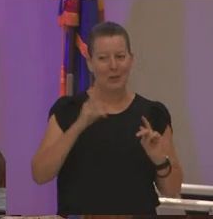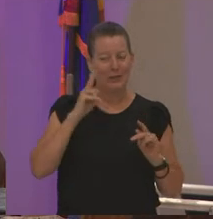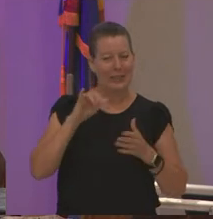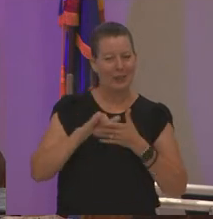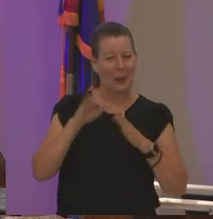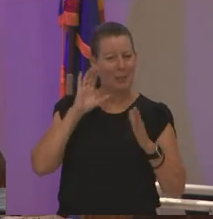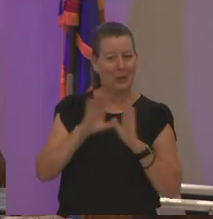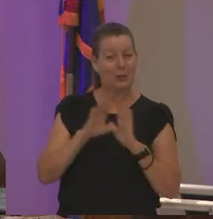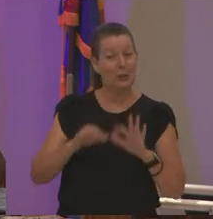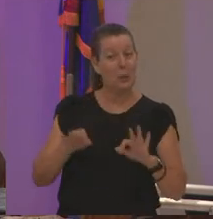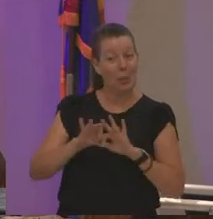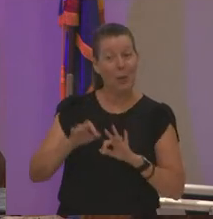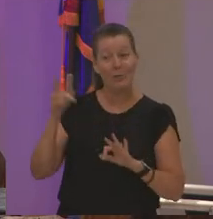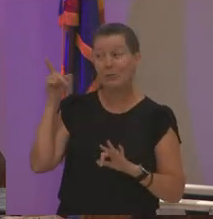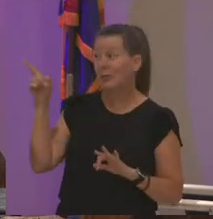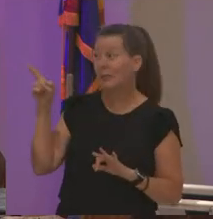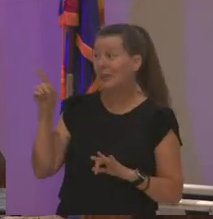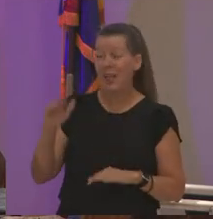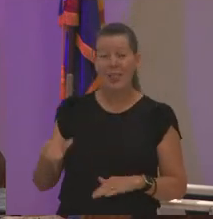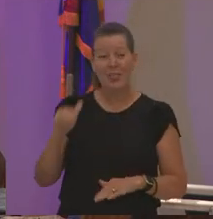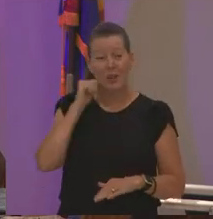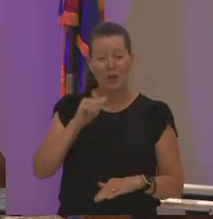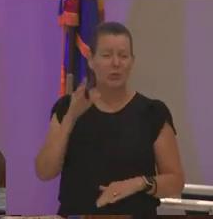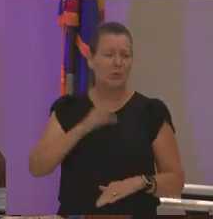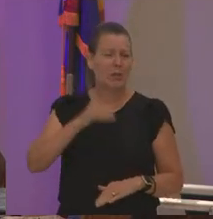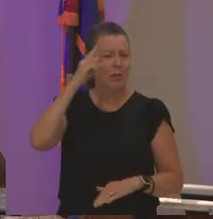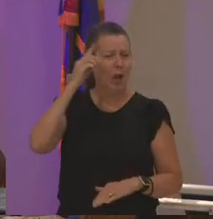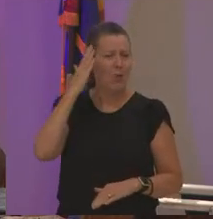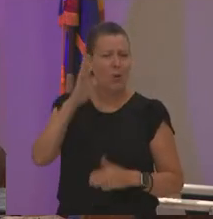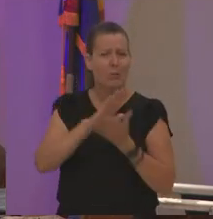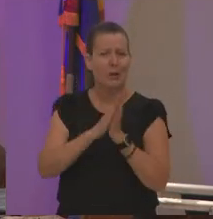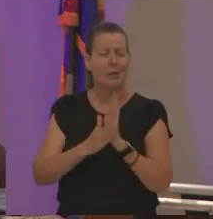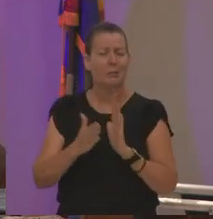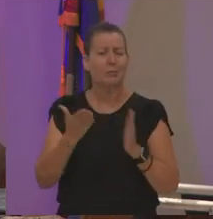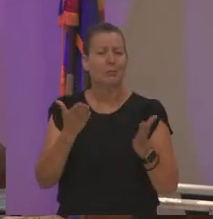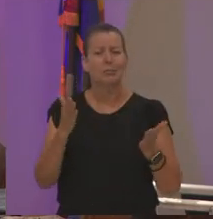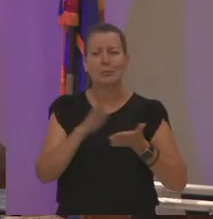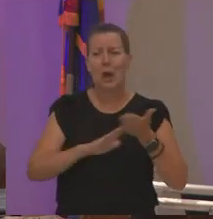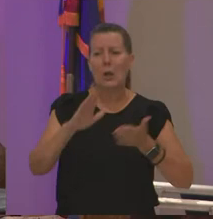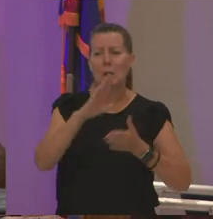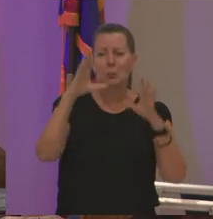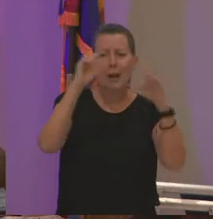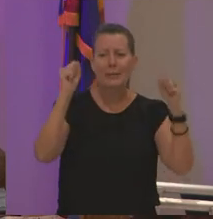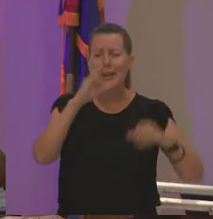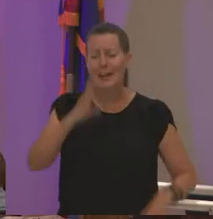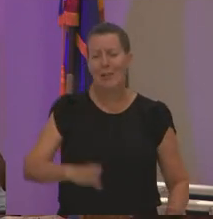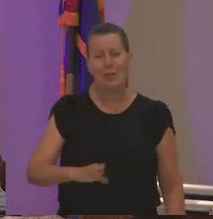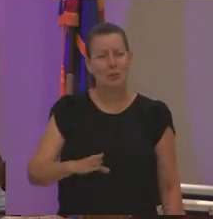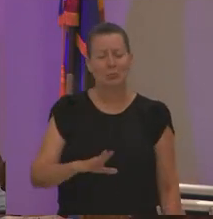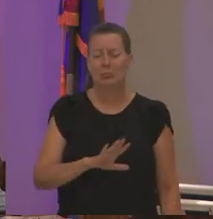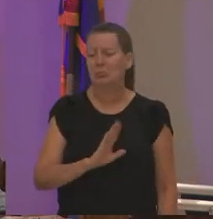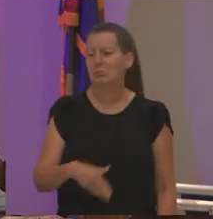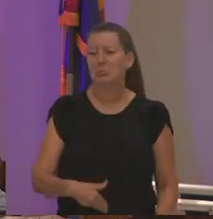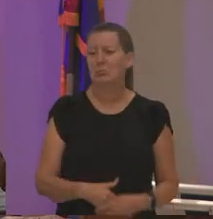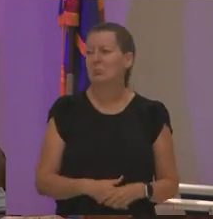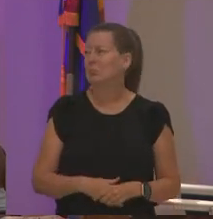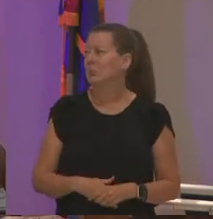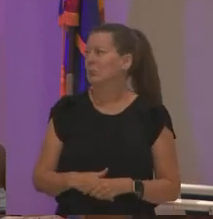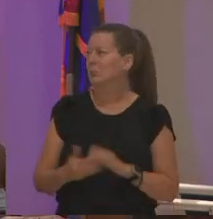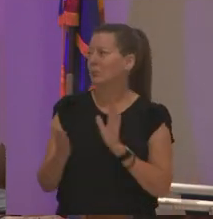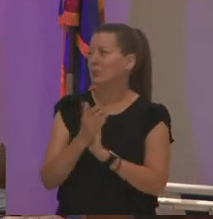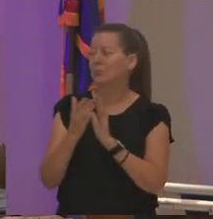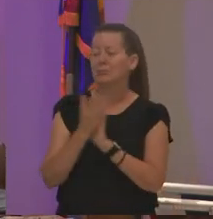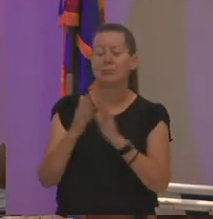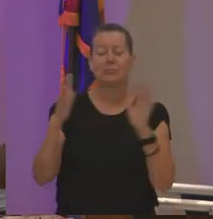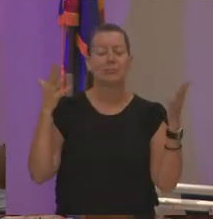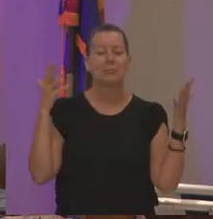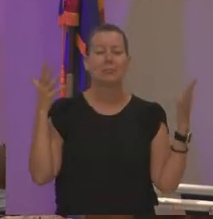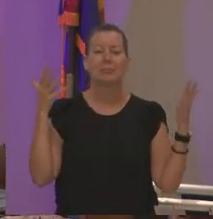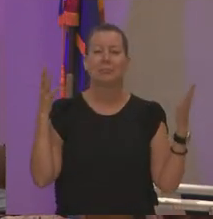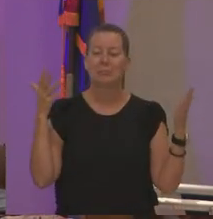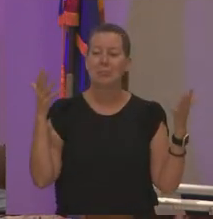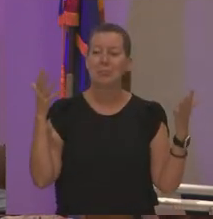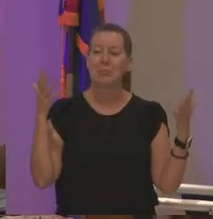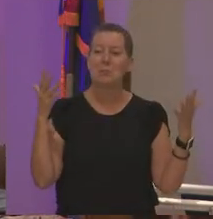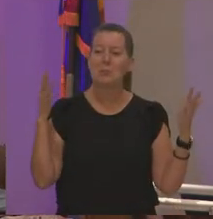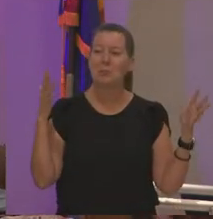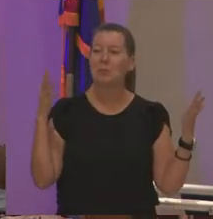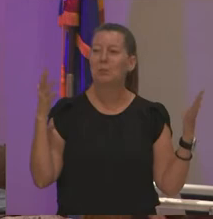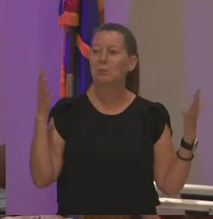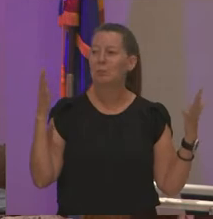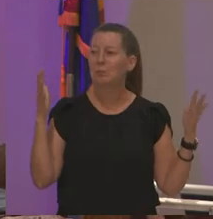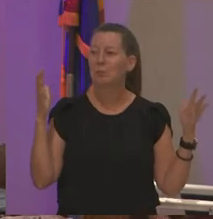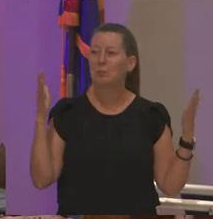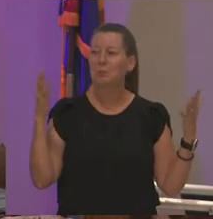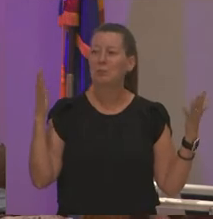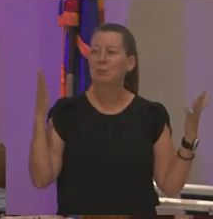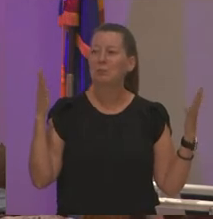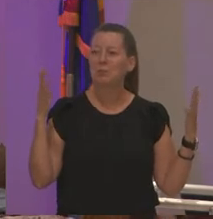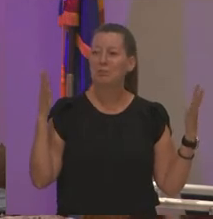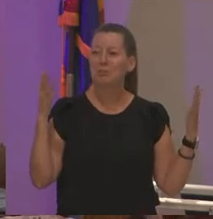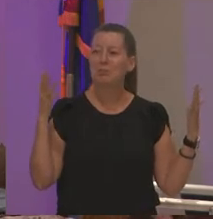because this little girl here never thought she'd be a college president never